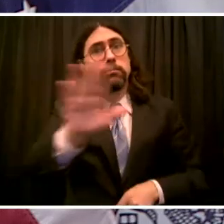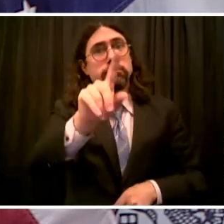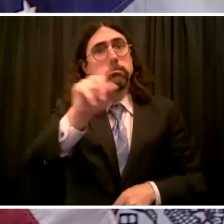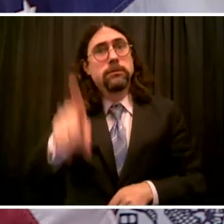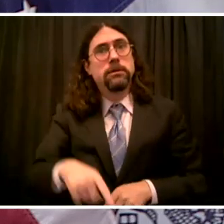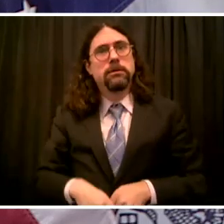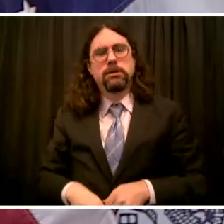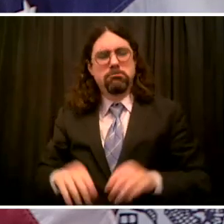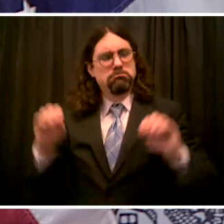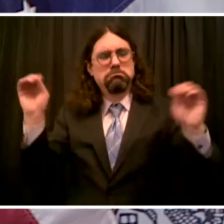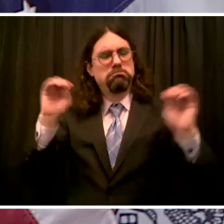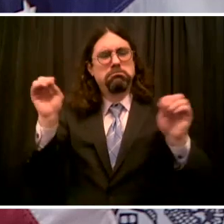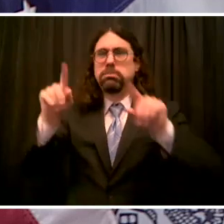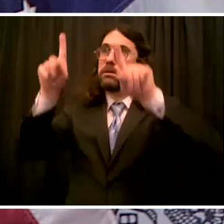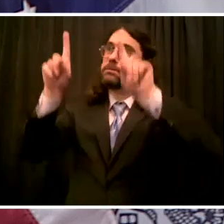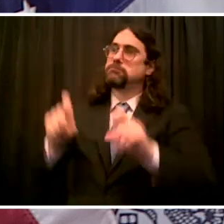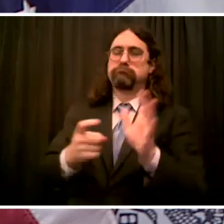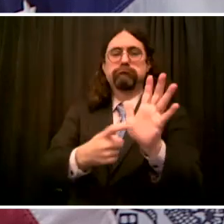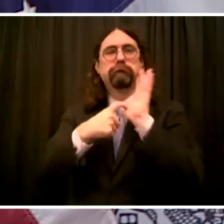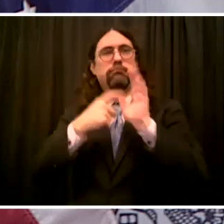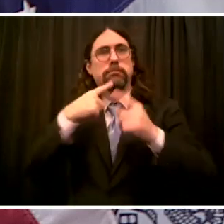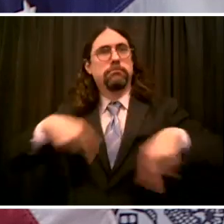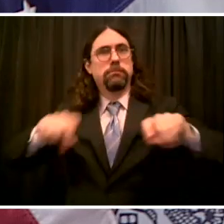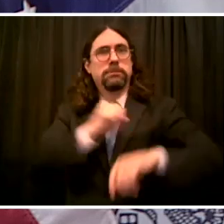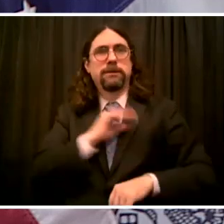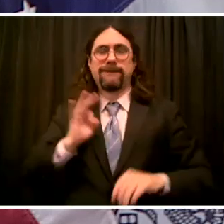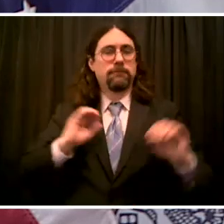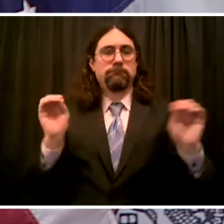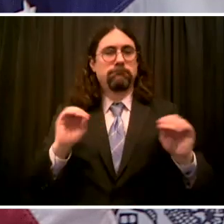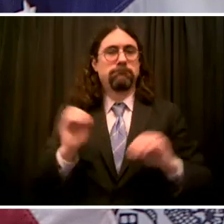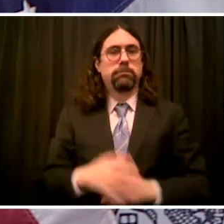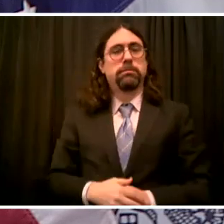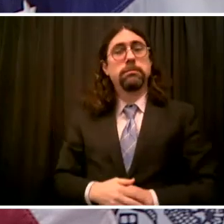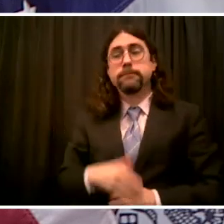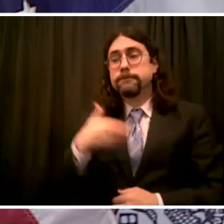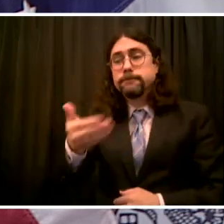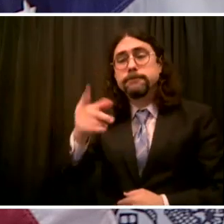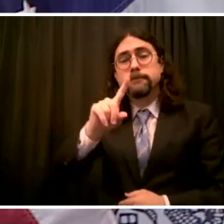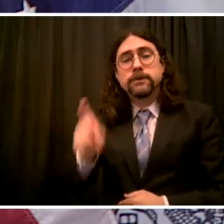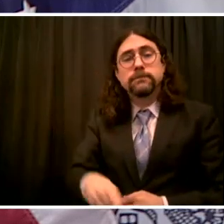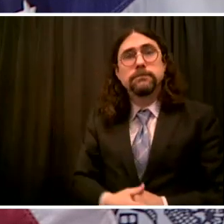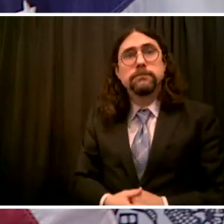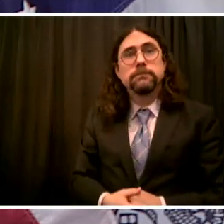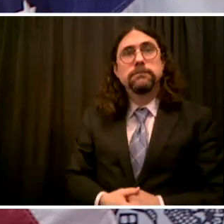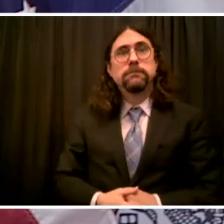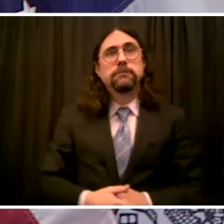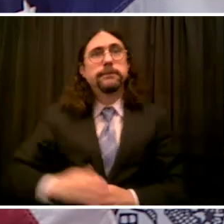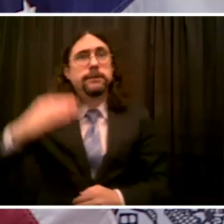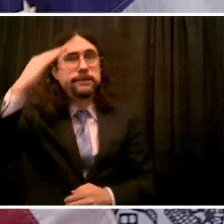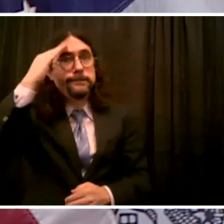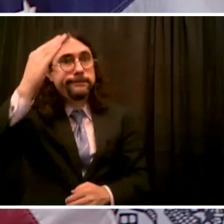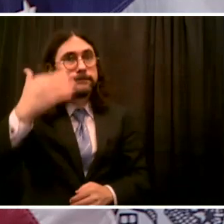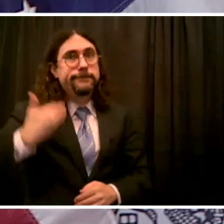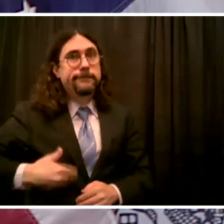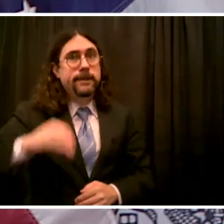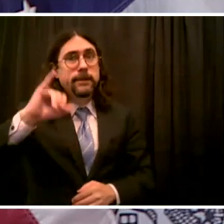BUT, NO, THERE HAS NOT BEEN A NEED FOR TESTING ON ANY GREATER LEVEL. NEXT, WE HAVE